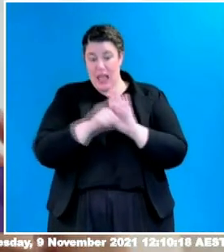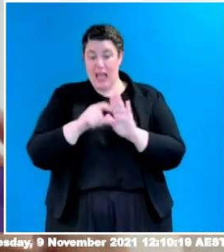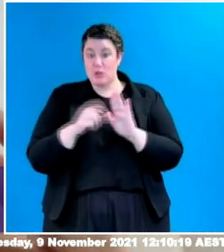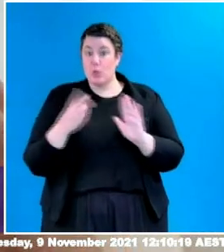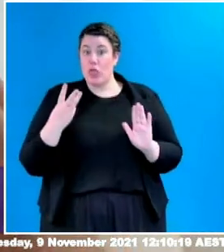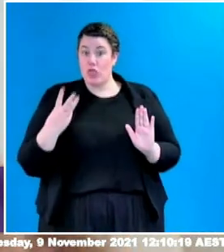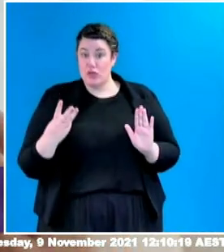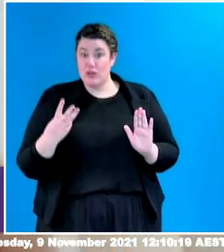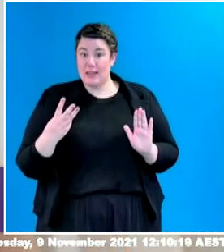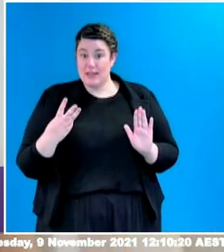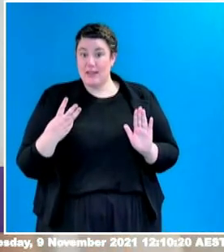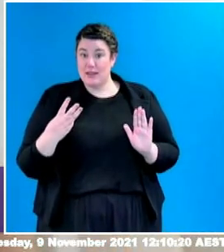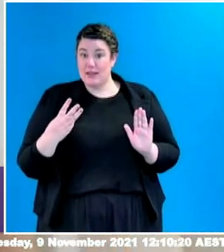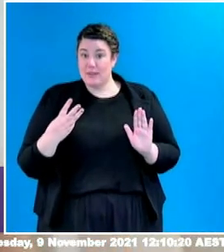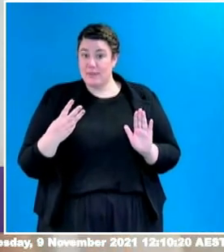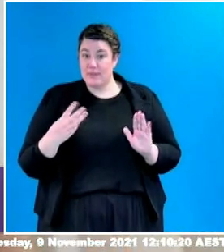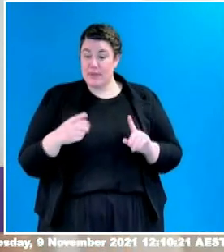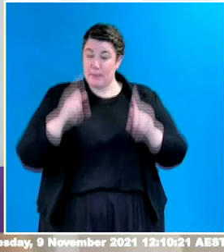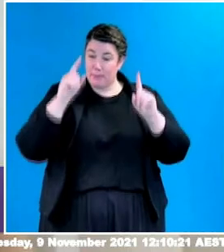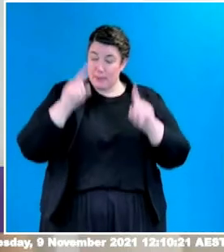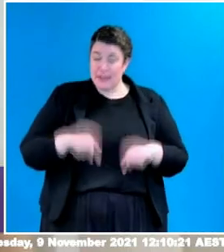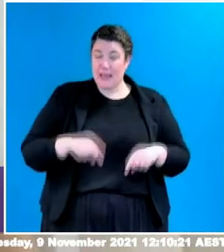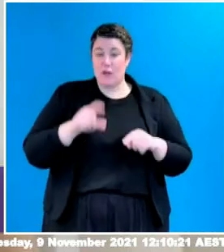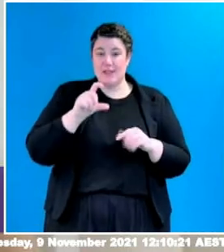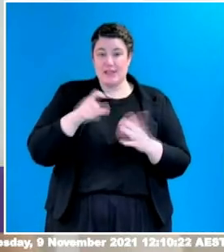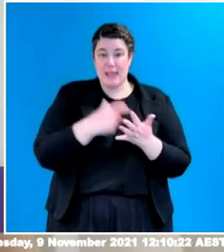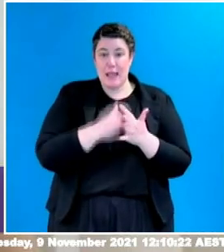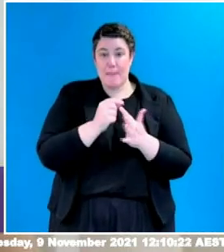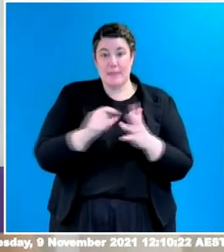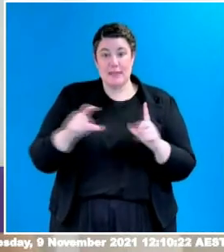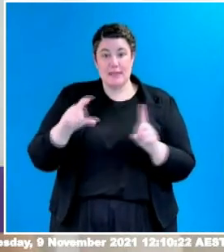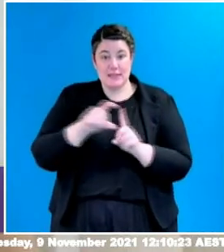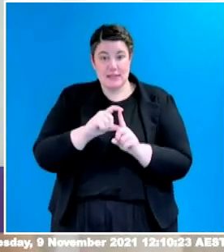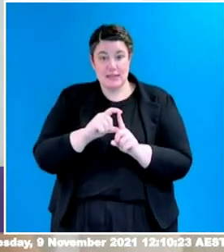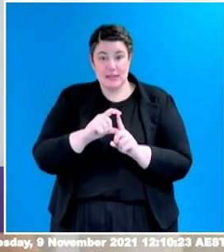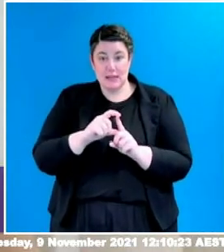context, right at the beginning of the convention, one of the principle